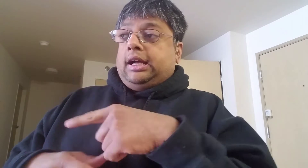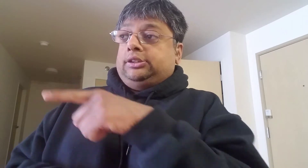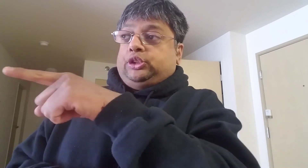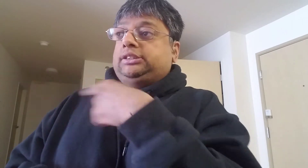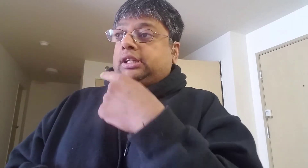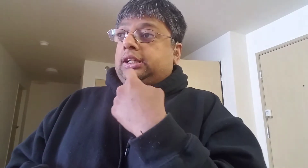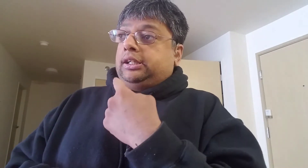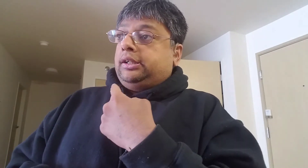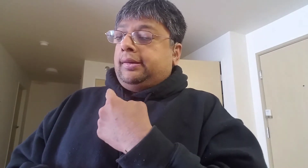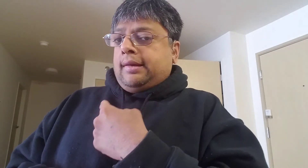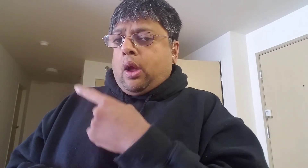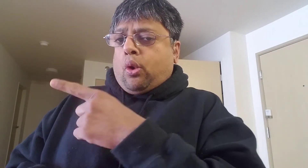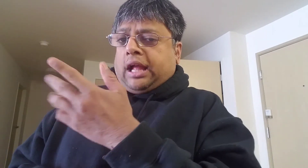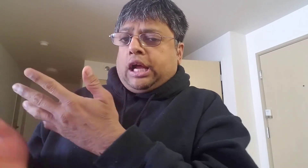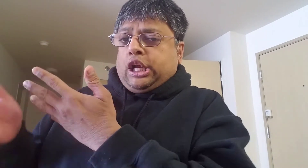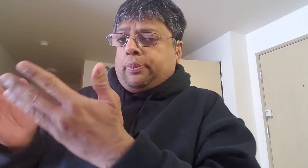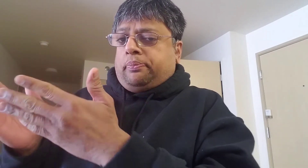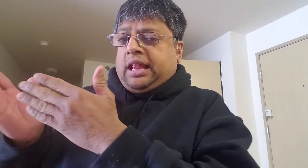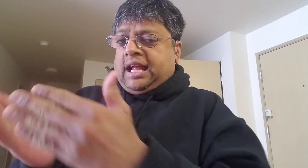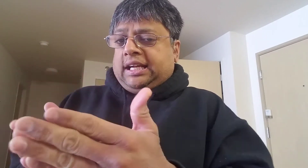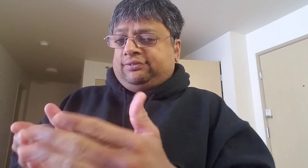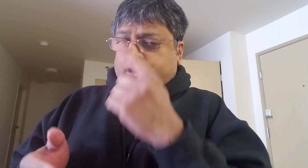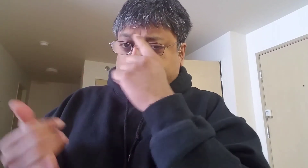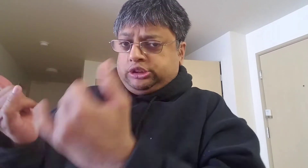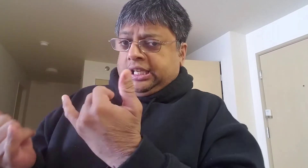"She" says: "What are your plans for today?"